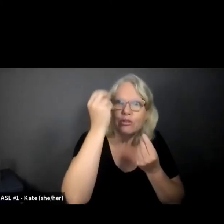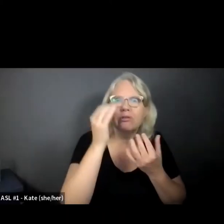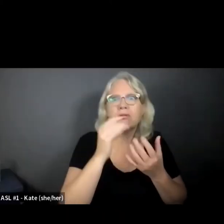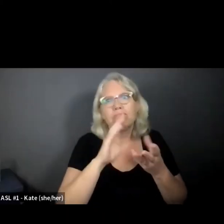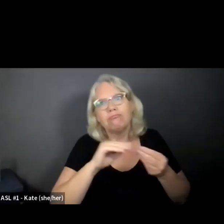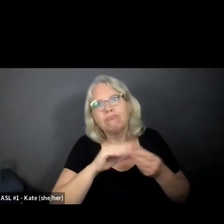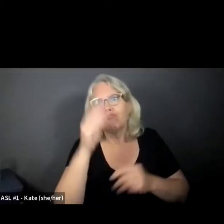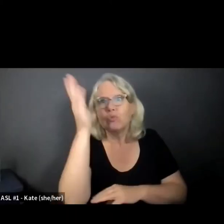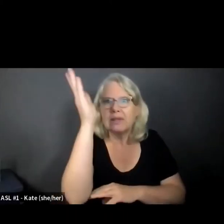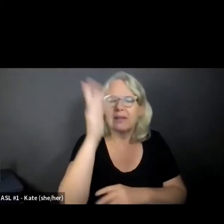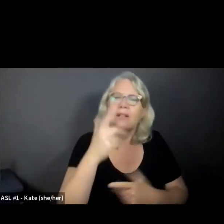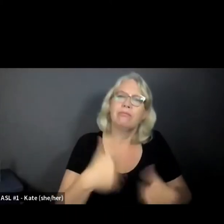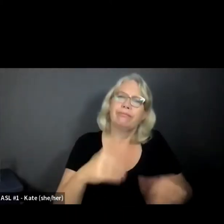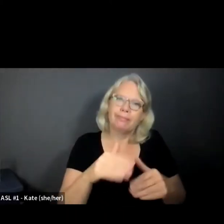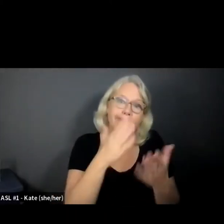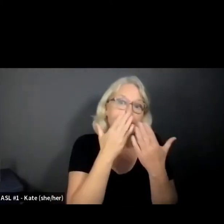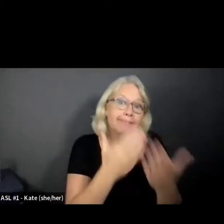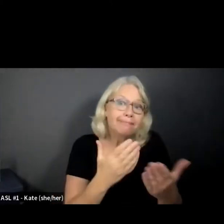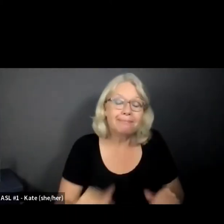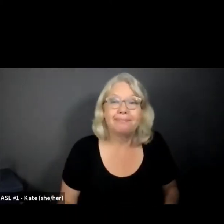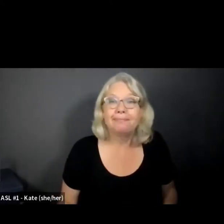SO THANK YOU AGAIN.